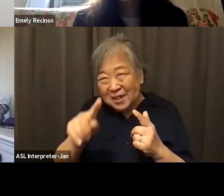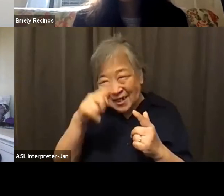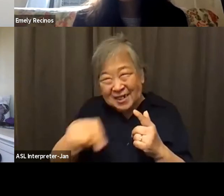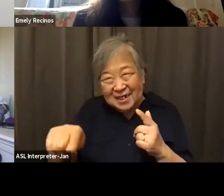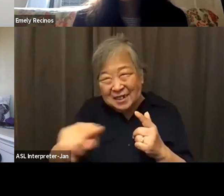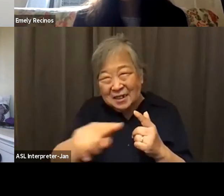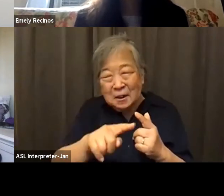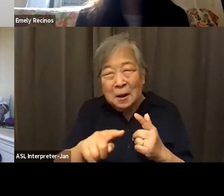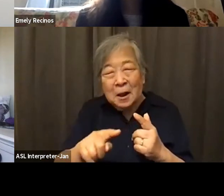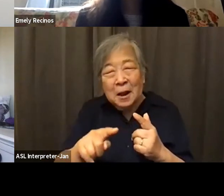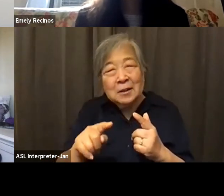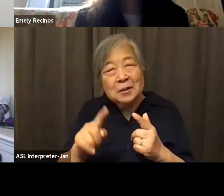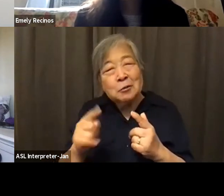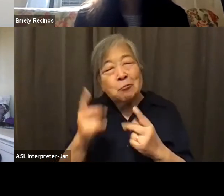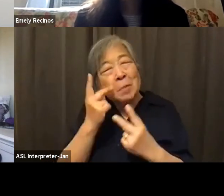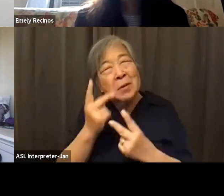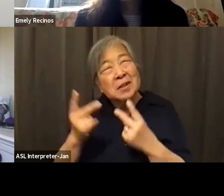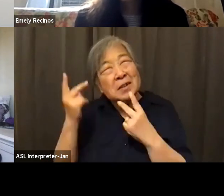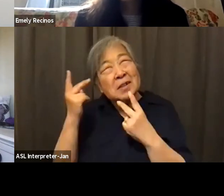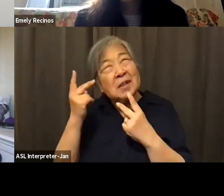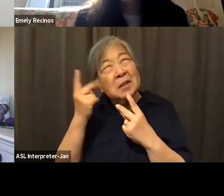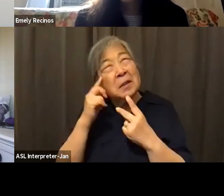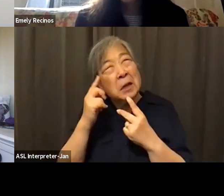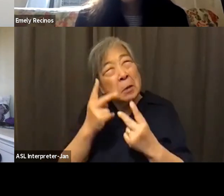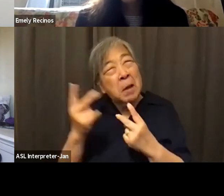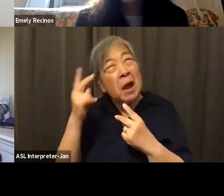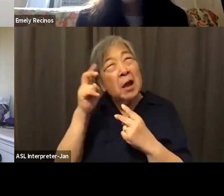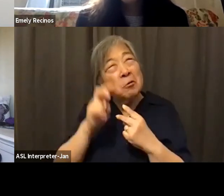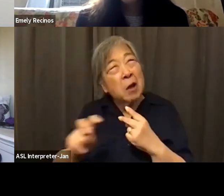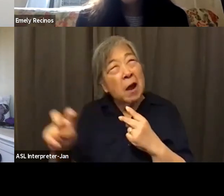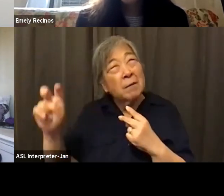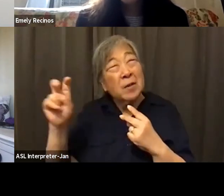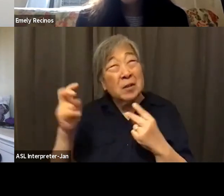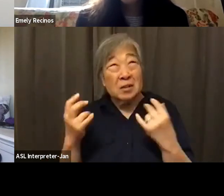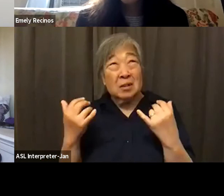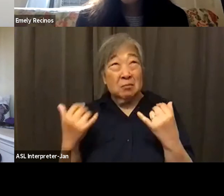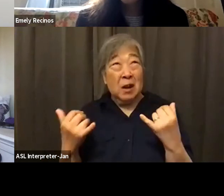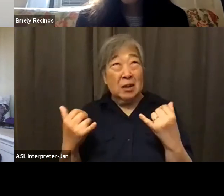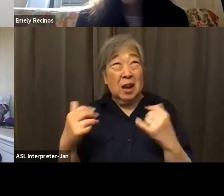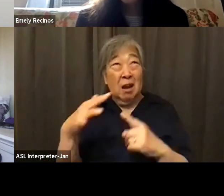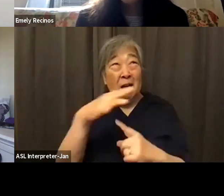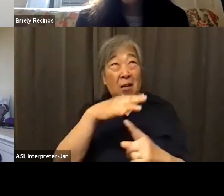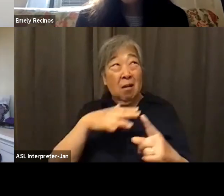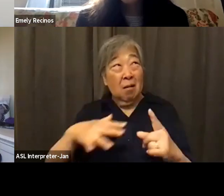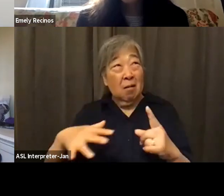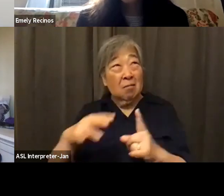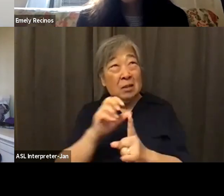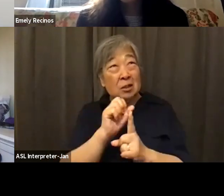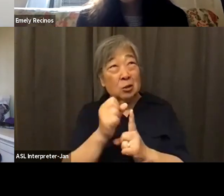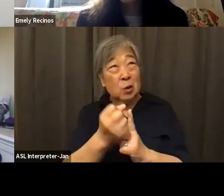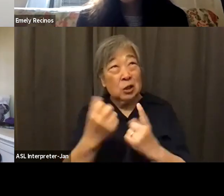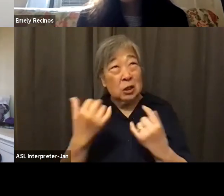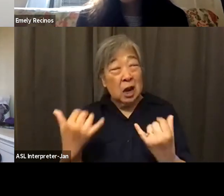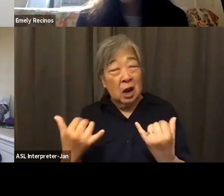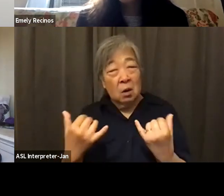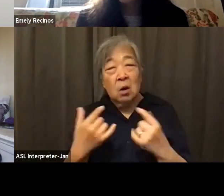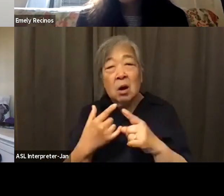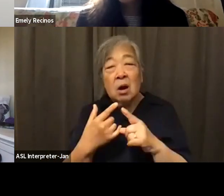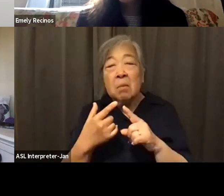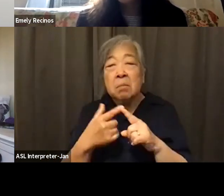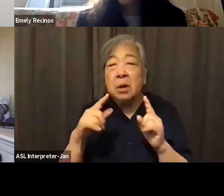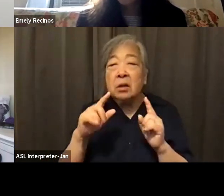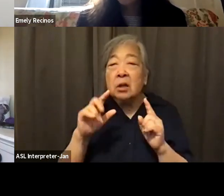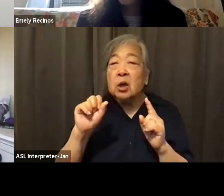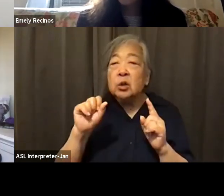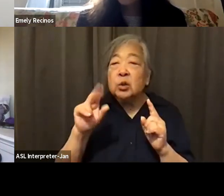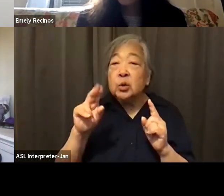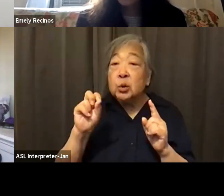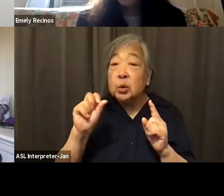reminiscing and travel and the current situation we're in, but Susan Zu asked if when we're